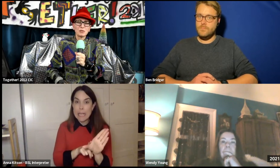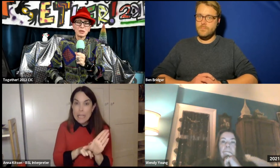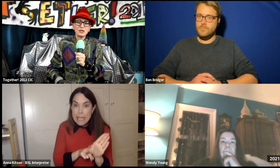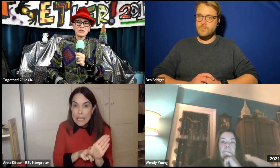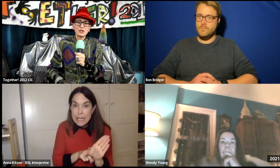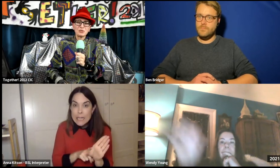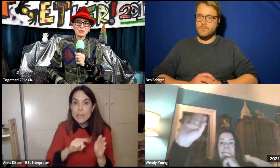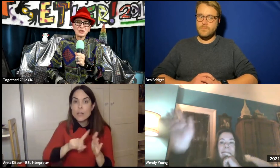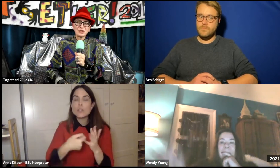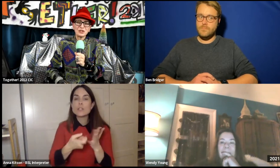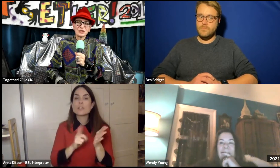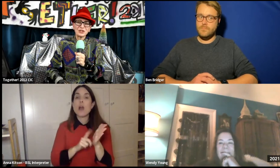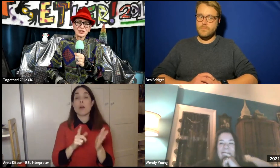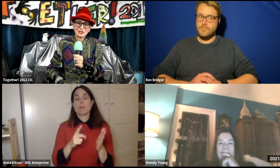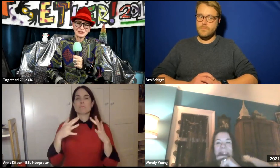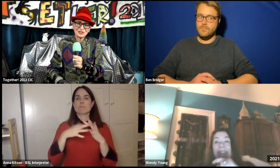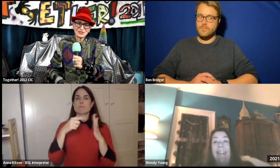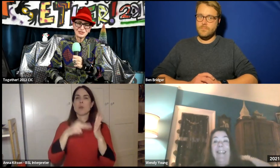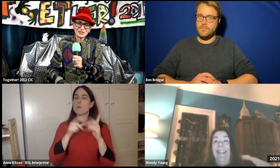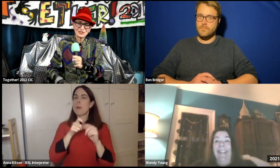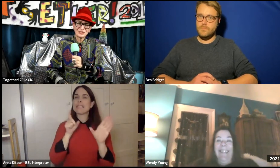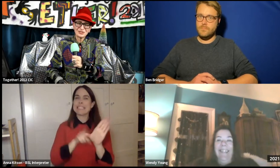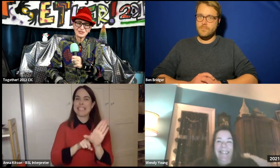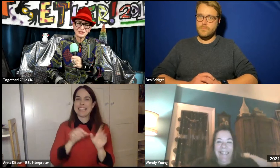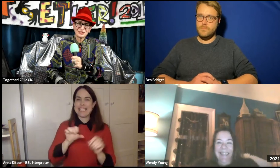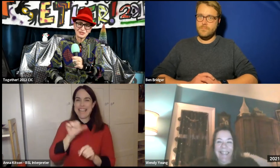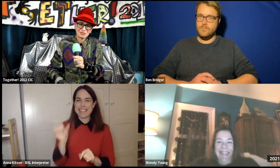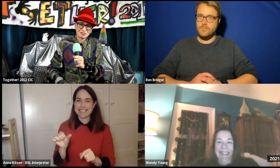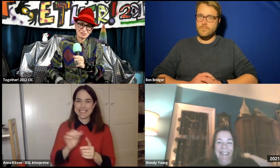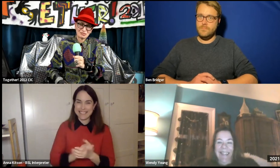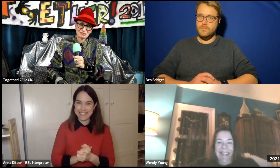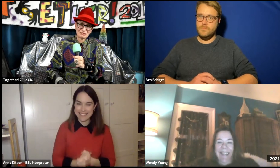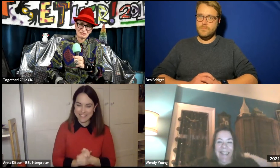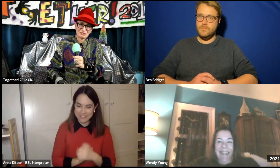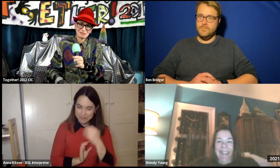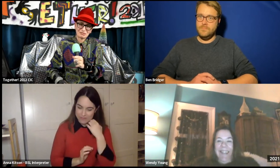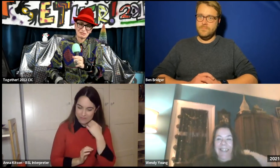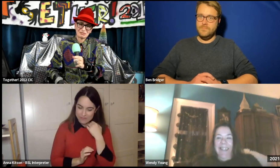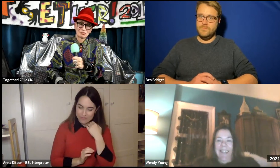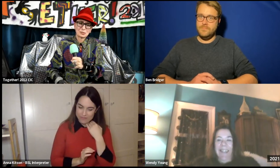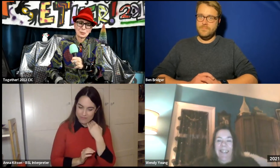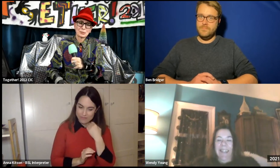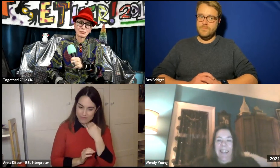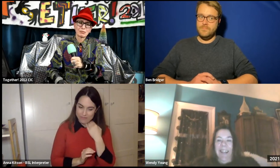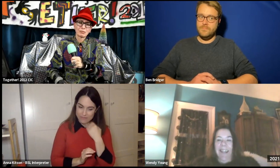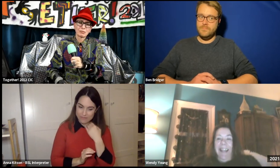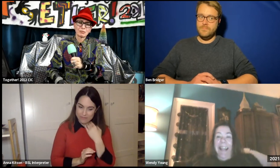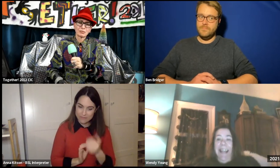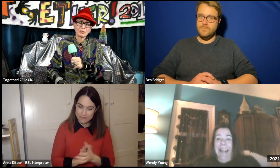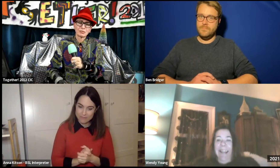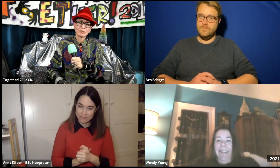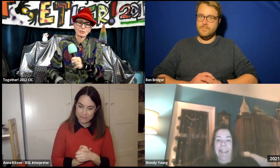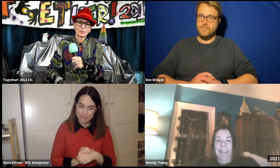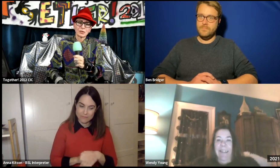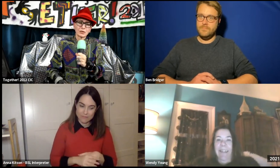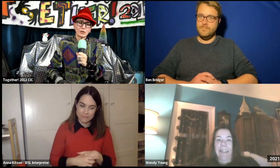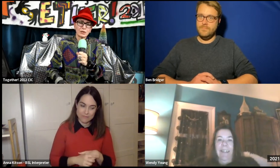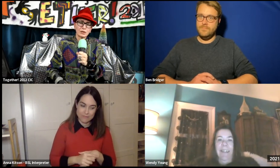amazing Wendy Young.